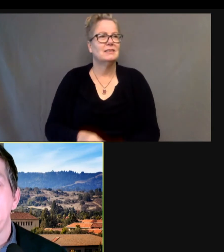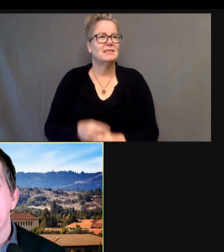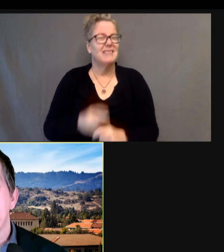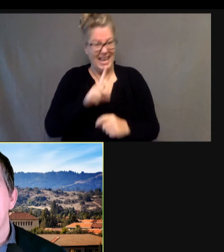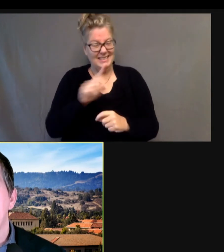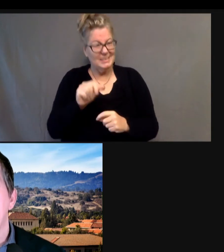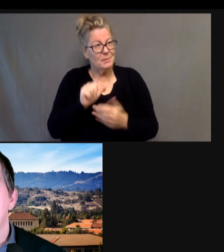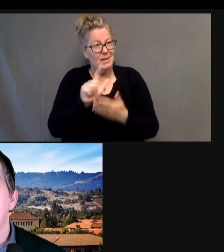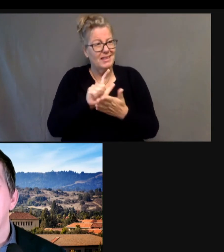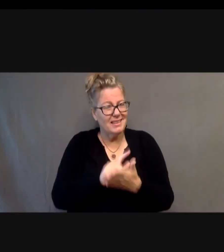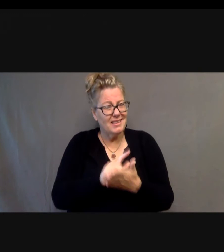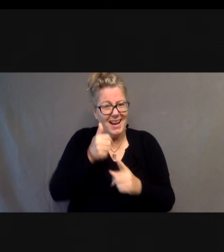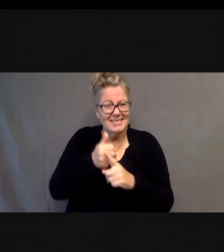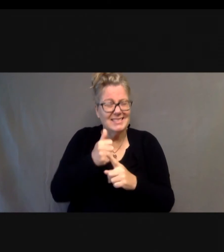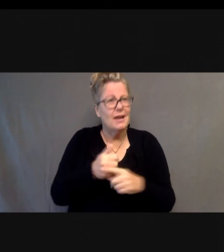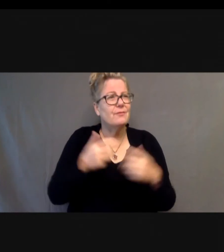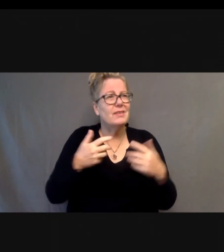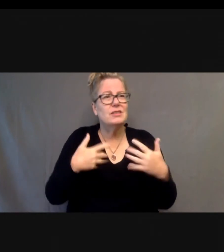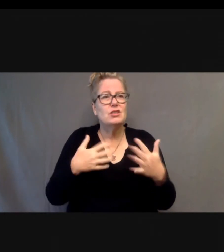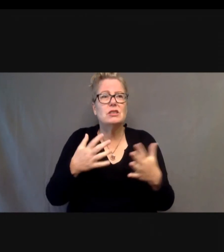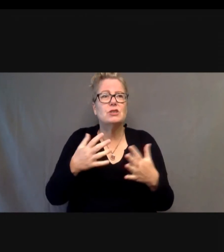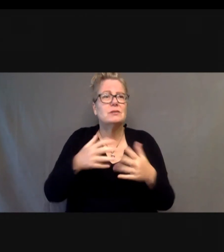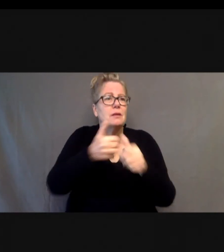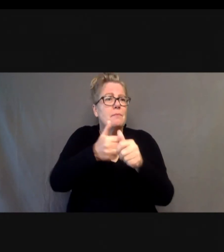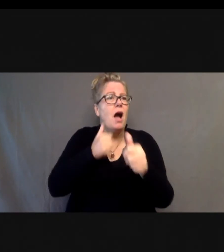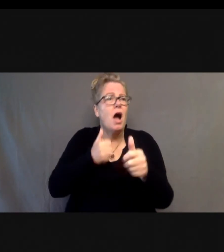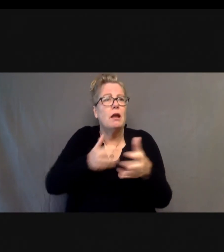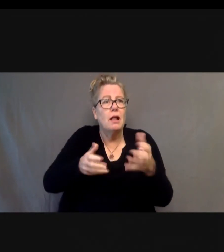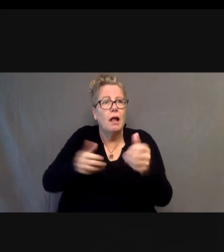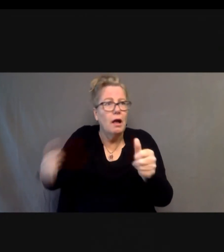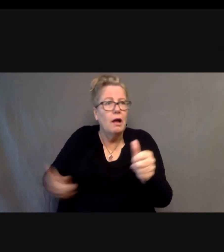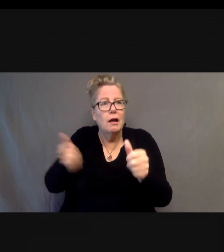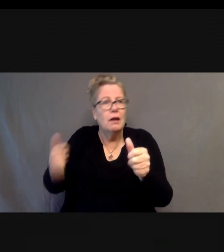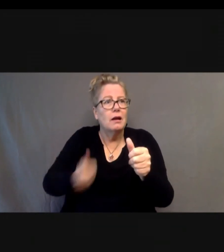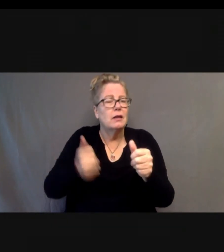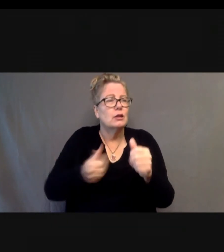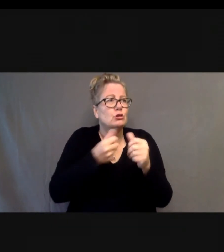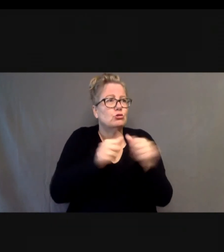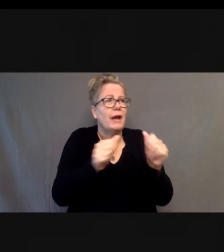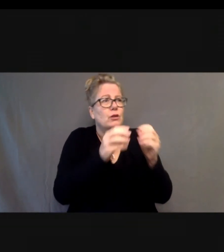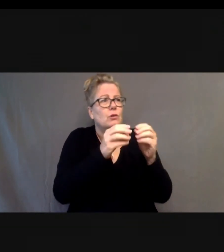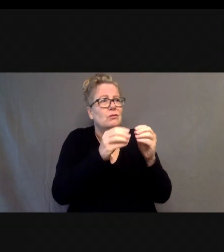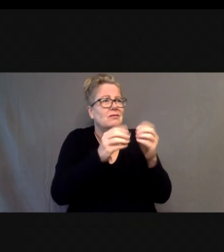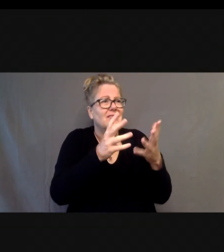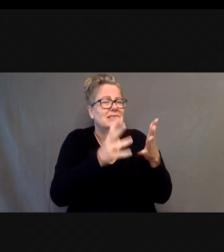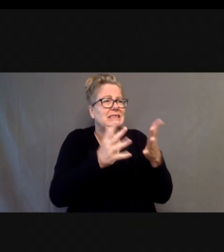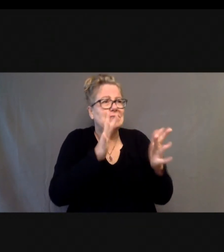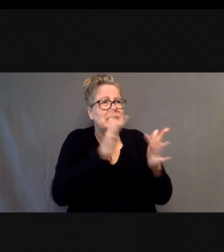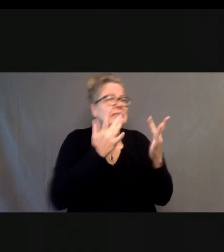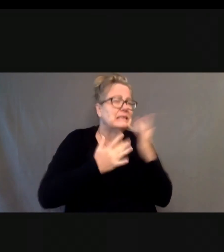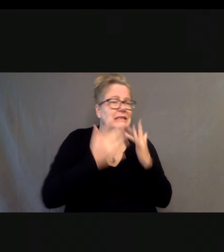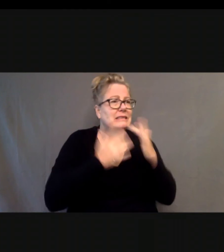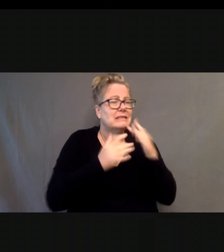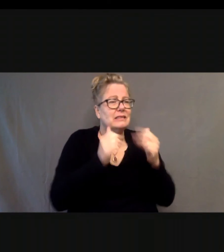Well, I definitely could agree with that. If you look at the legislative history of